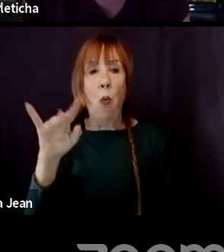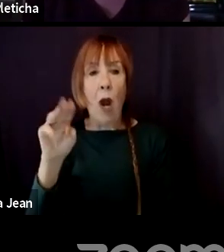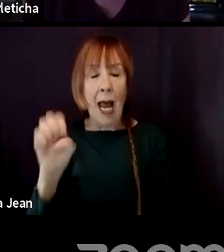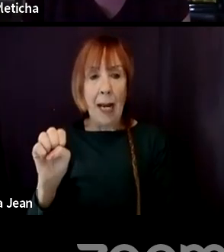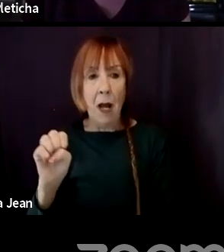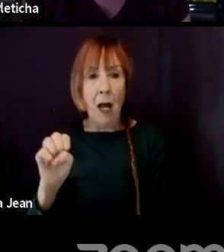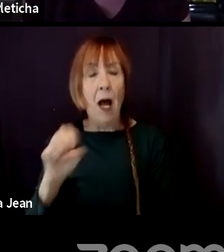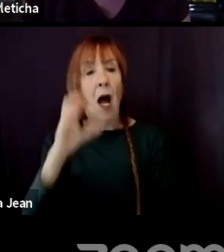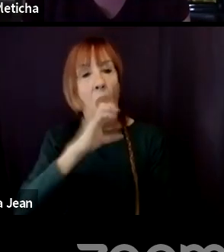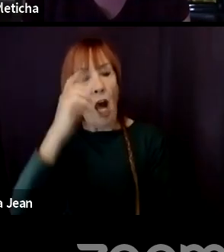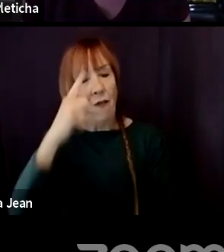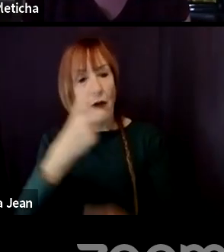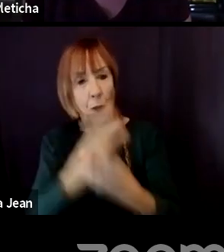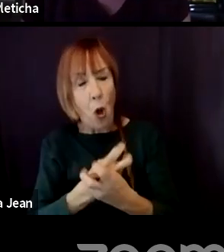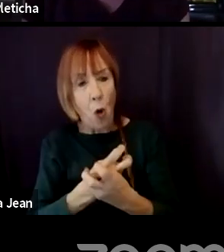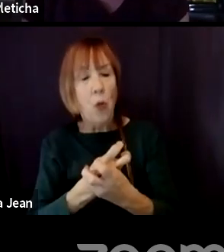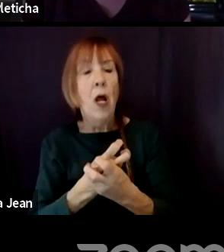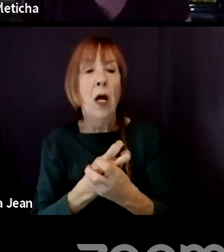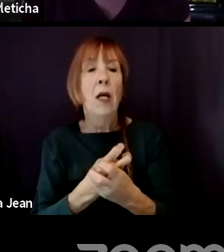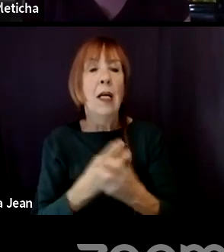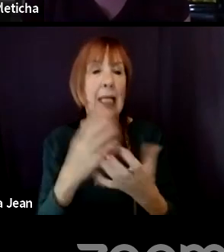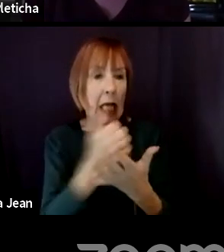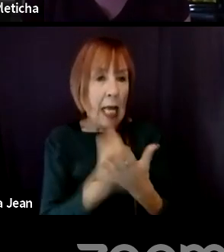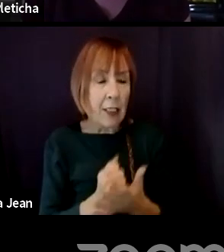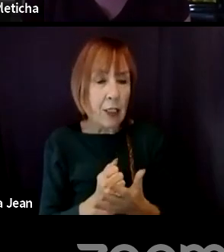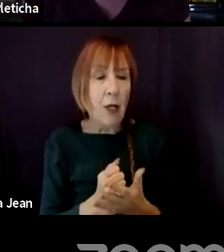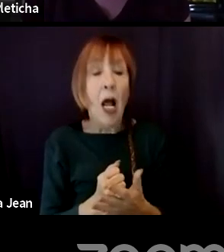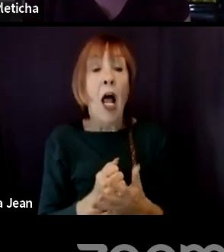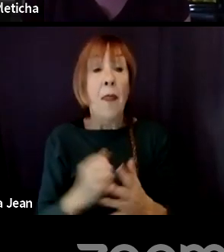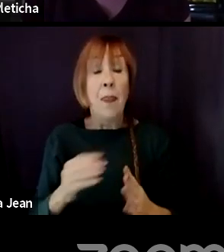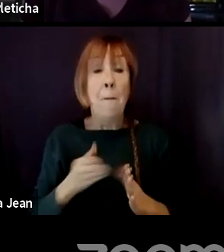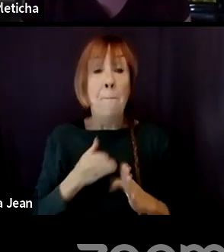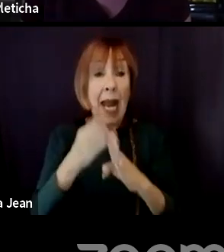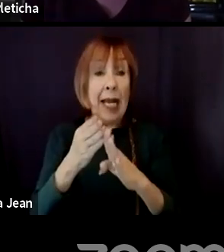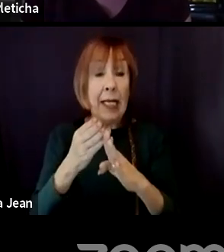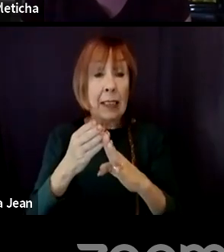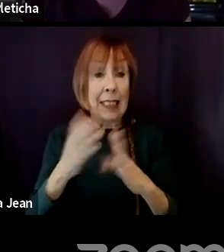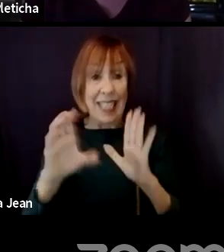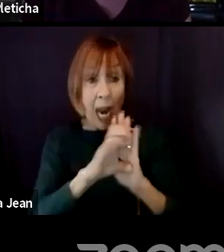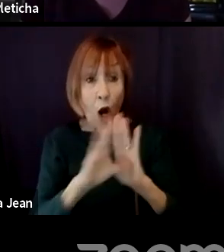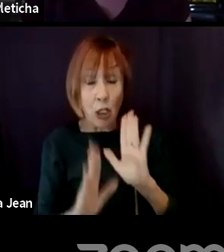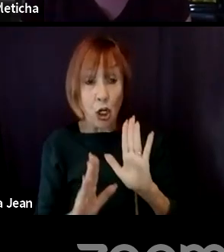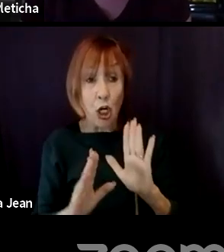features a quadriplegic main character and I was the only disabled person in the room. All right.